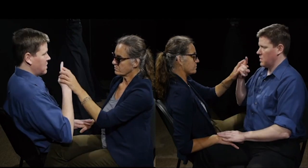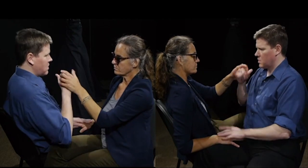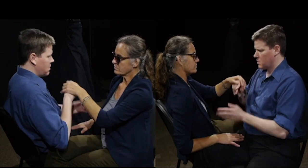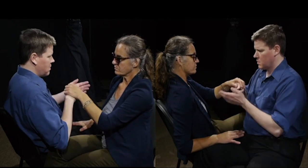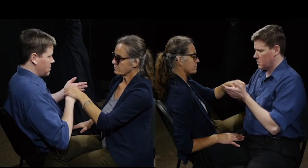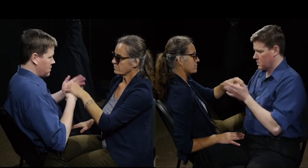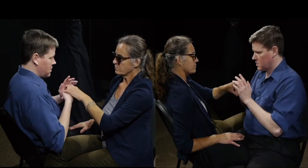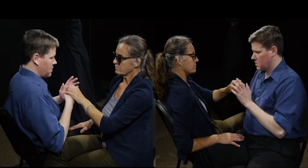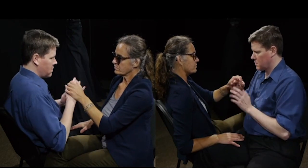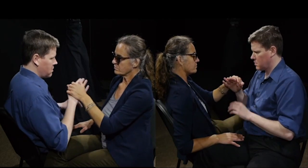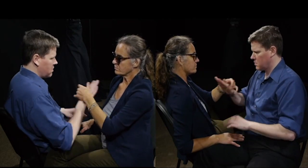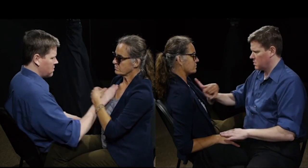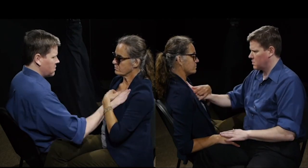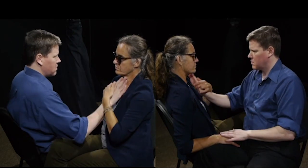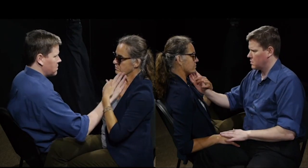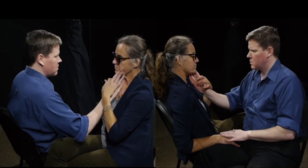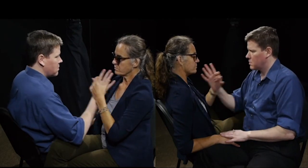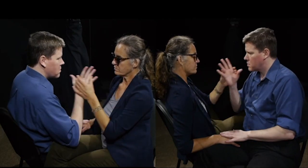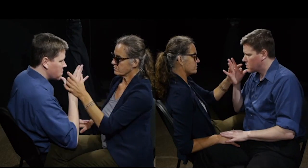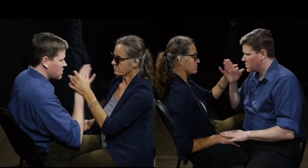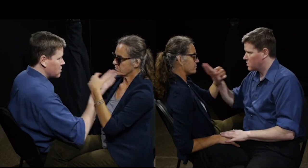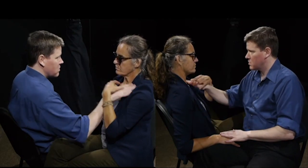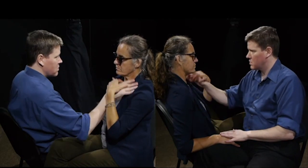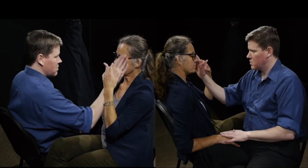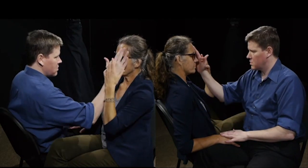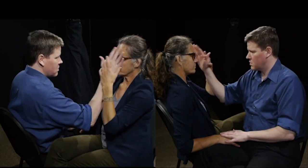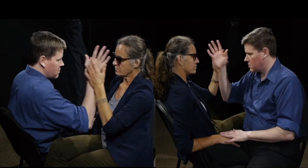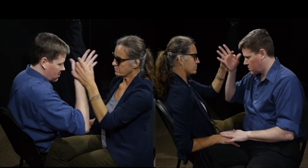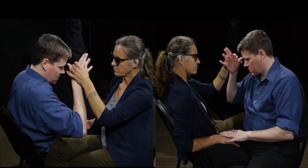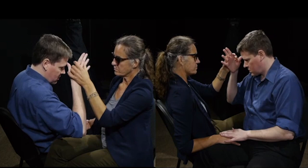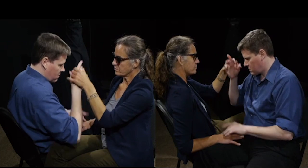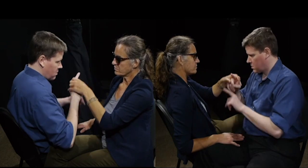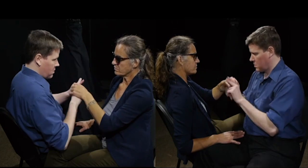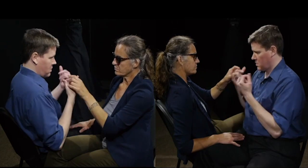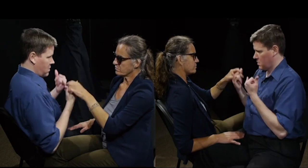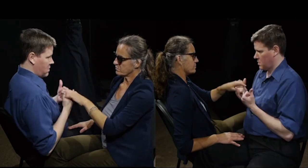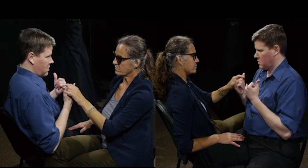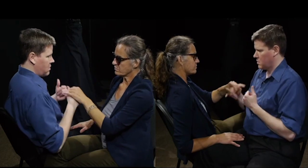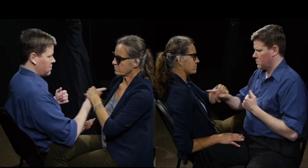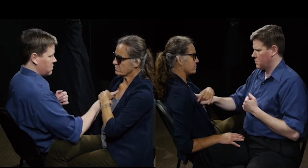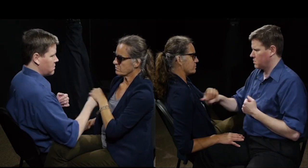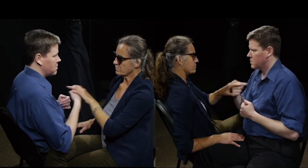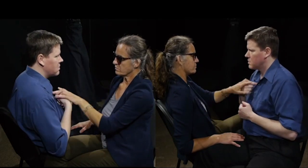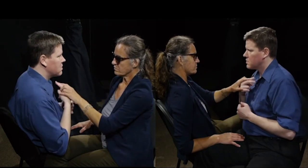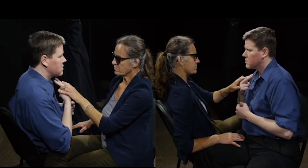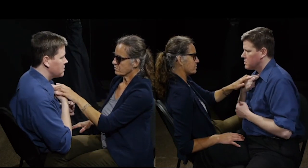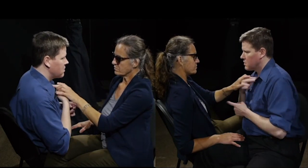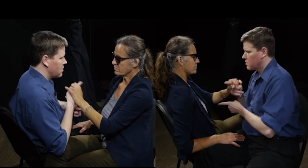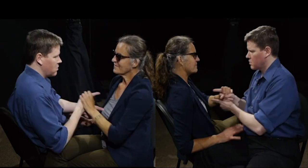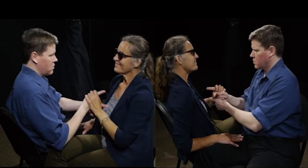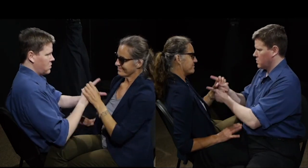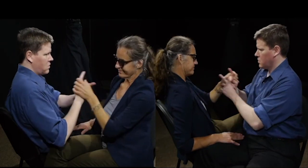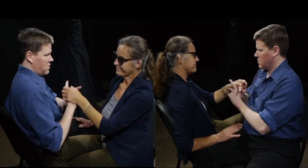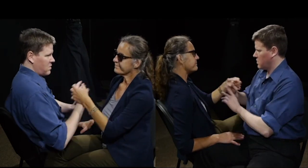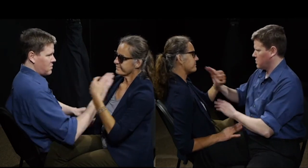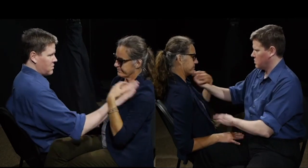we will have Protactile core words for "mother" and "father" that are neat, clear, and readily understood.